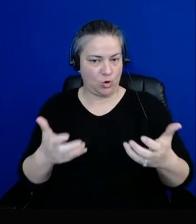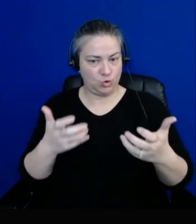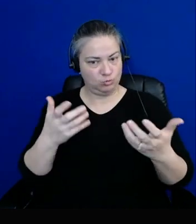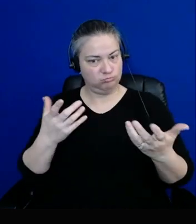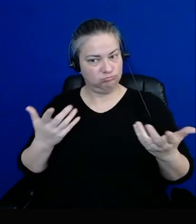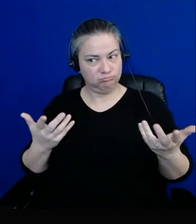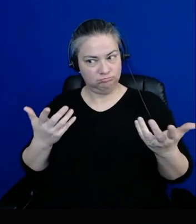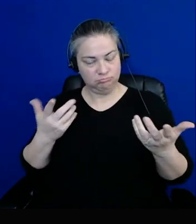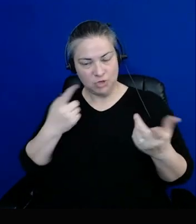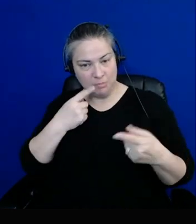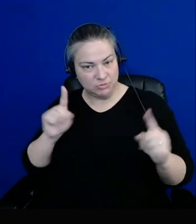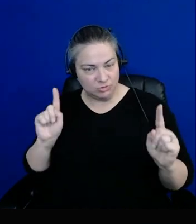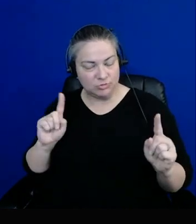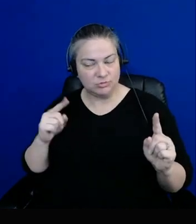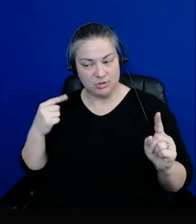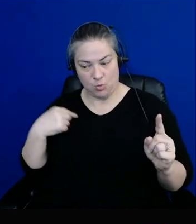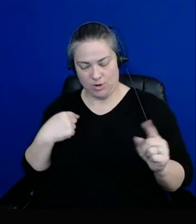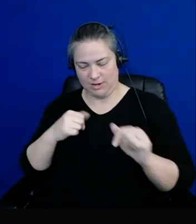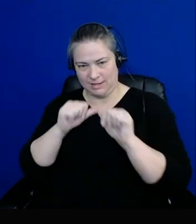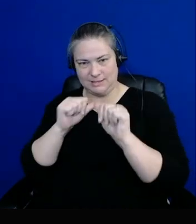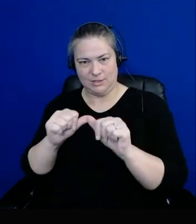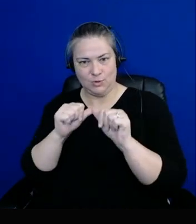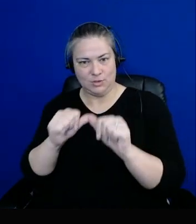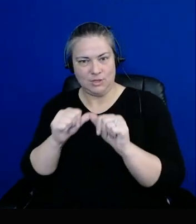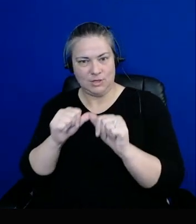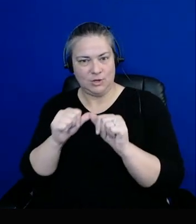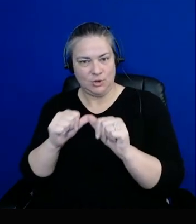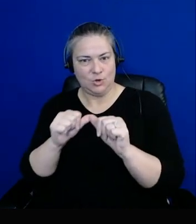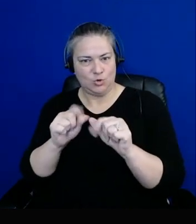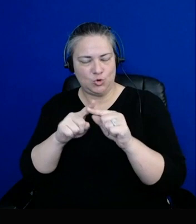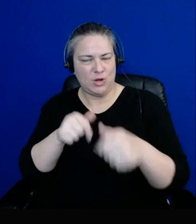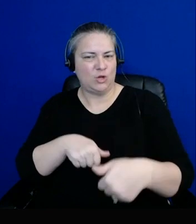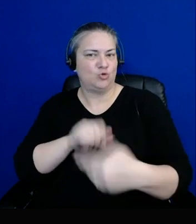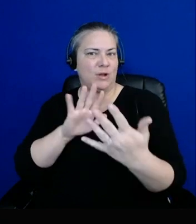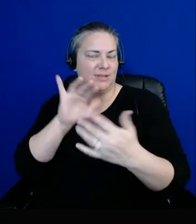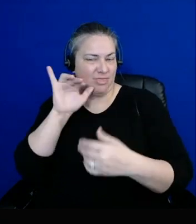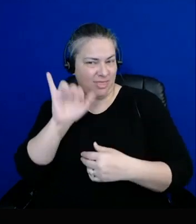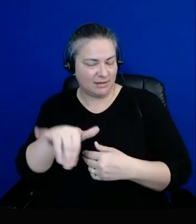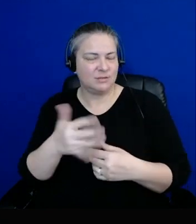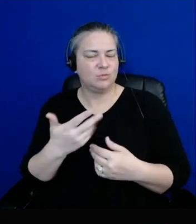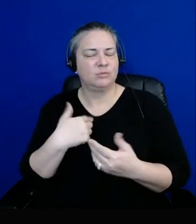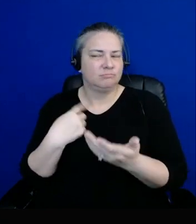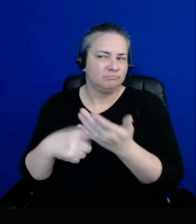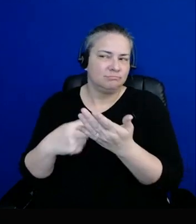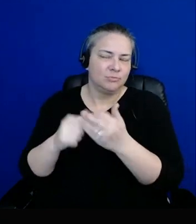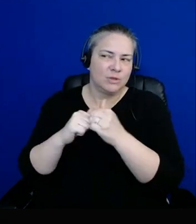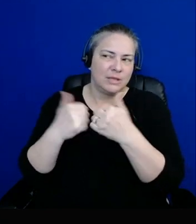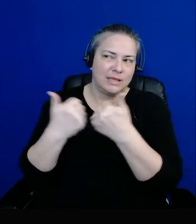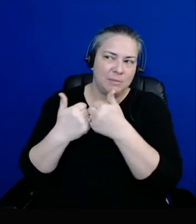and we're continuously trying to address that mission by talking with game developers